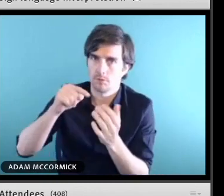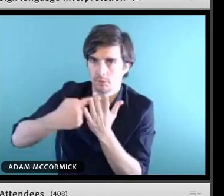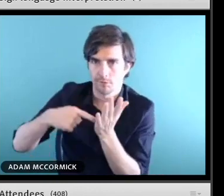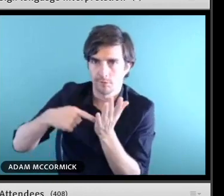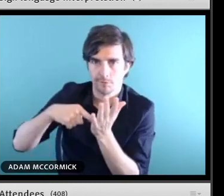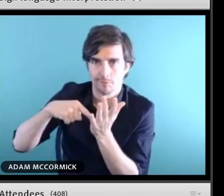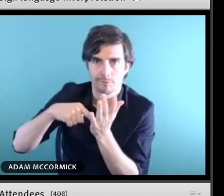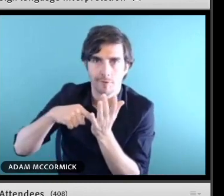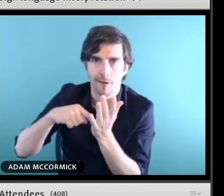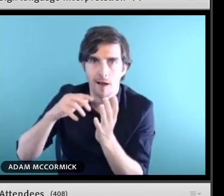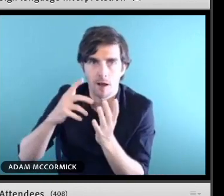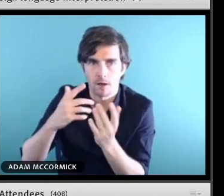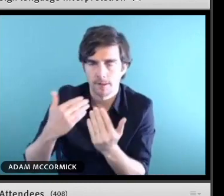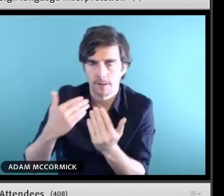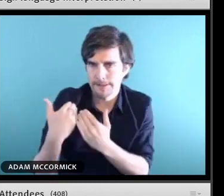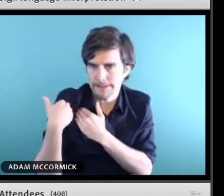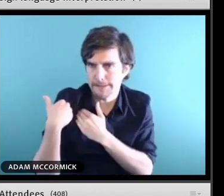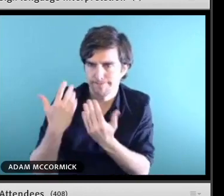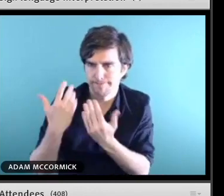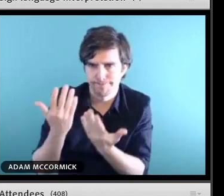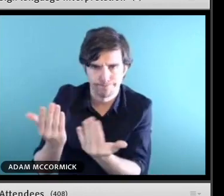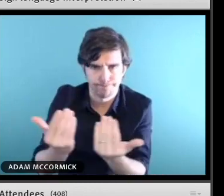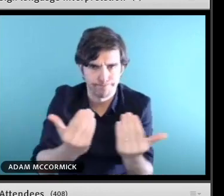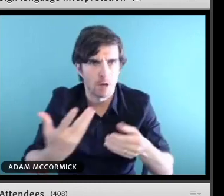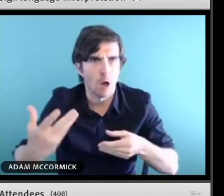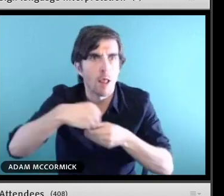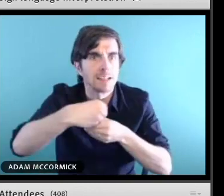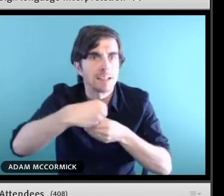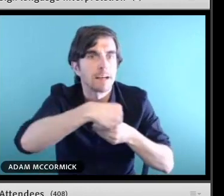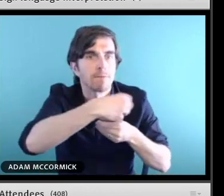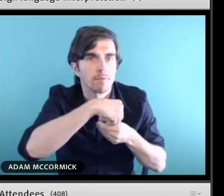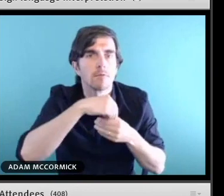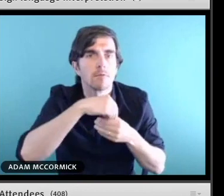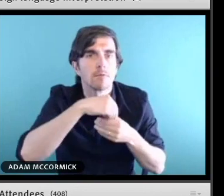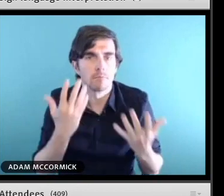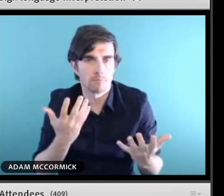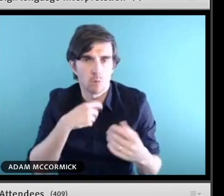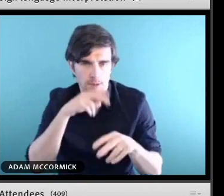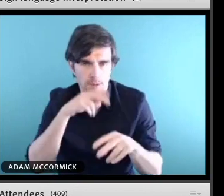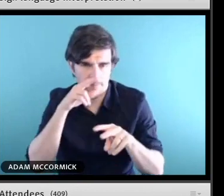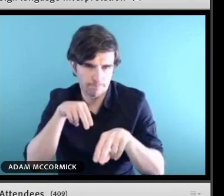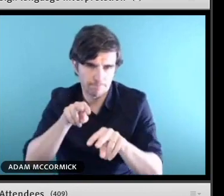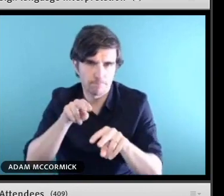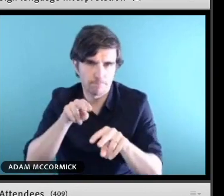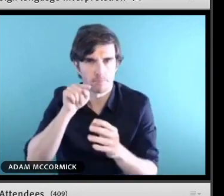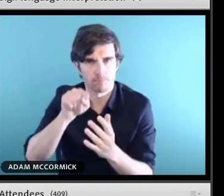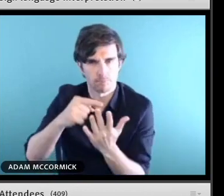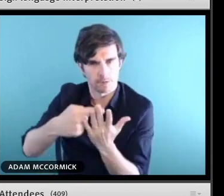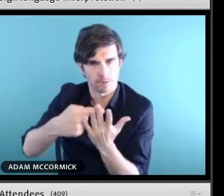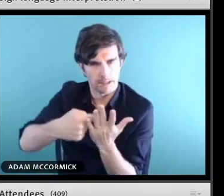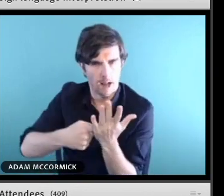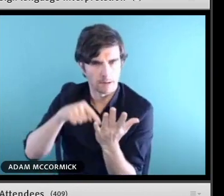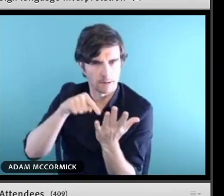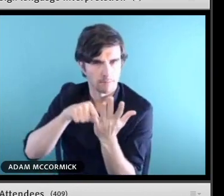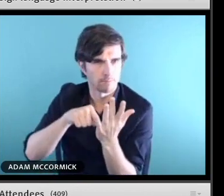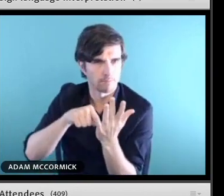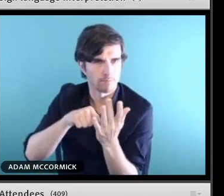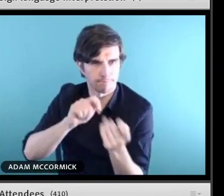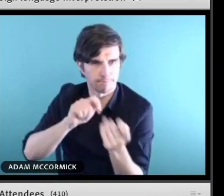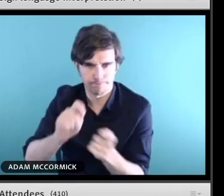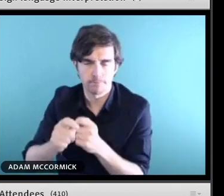It basically outlines to contribute to persons for disabilities including barriers to accessing